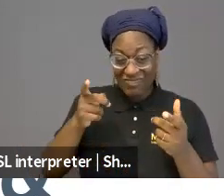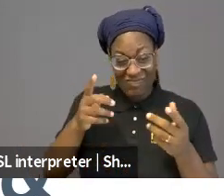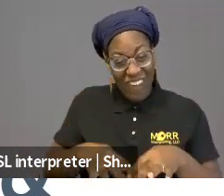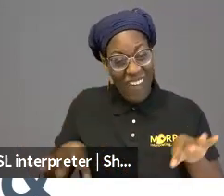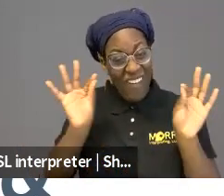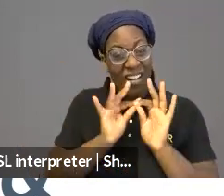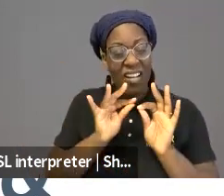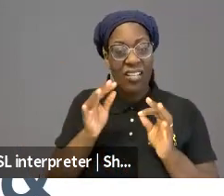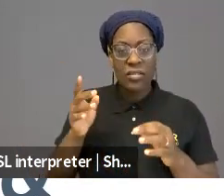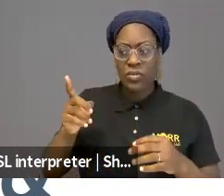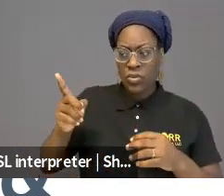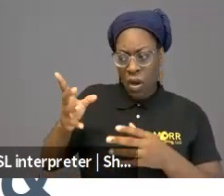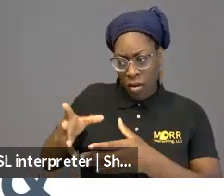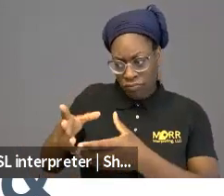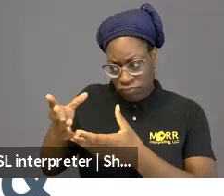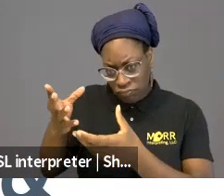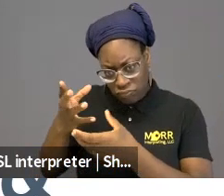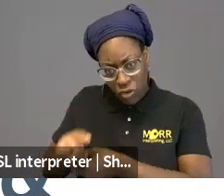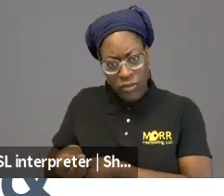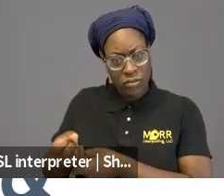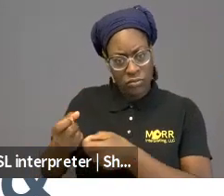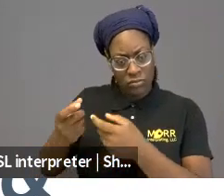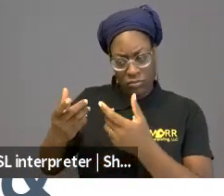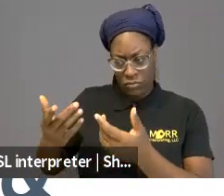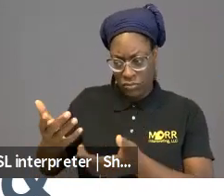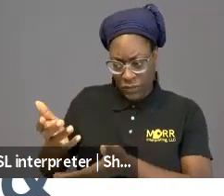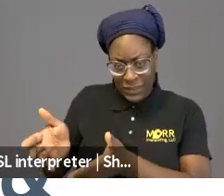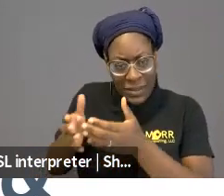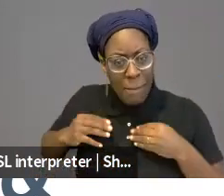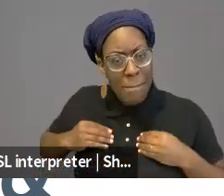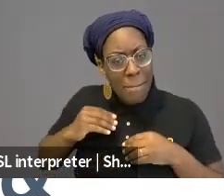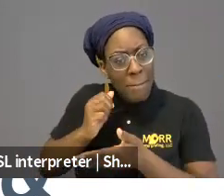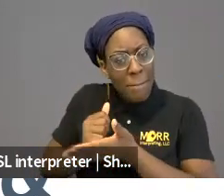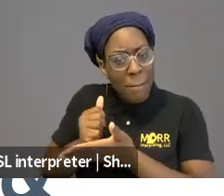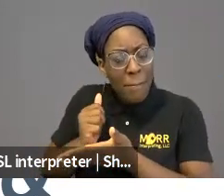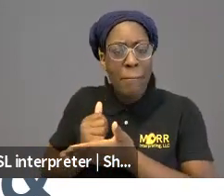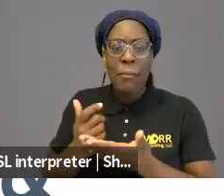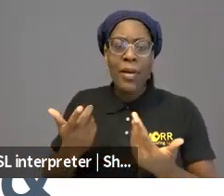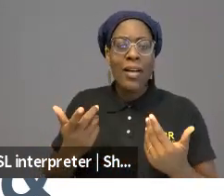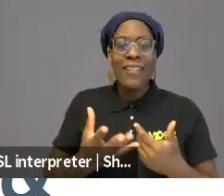community of practice that benefits everyone involved: the tutors, their administrators,